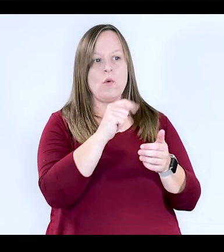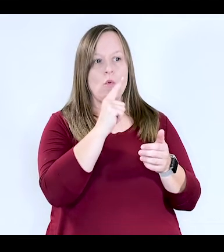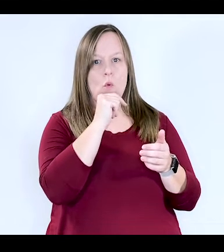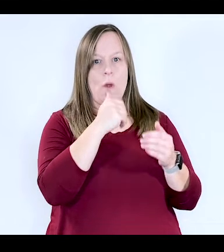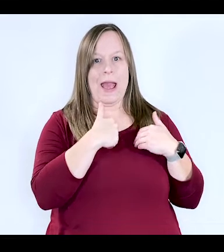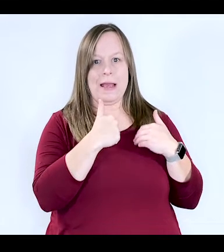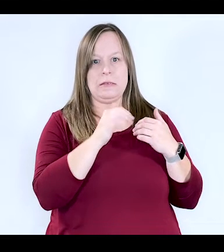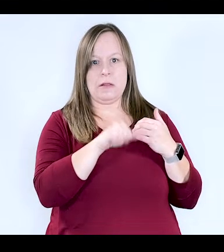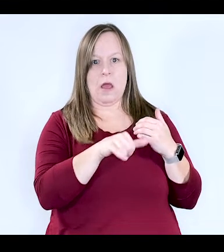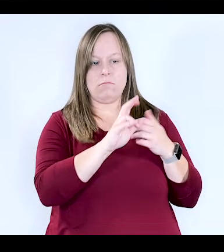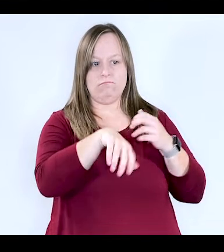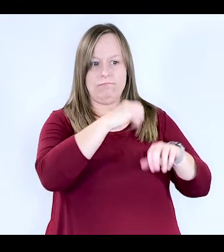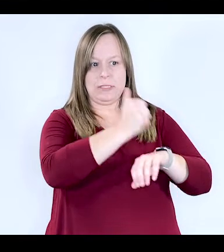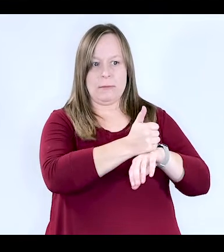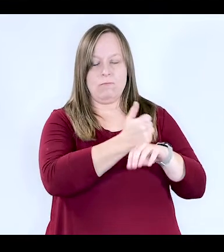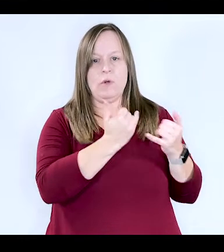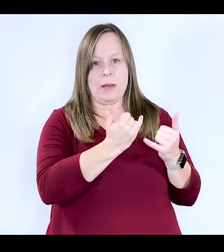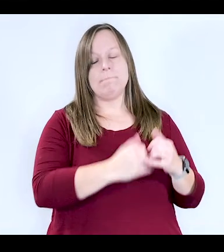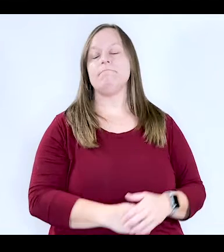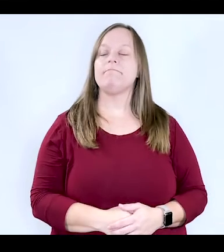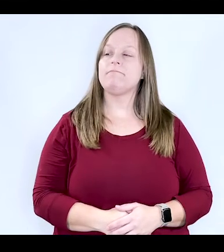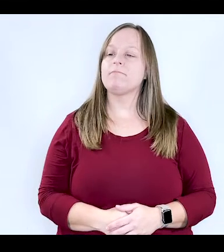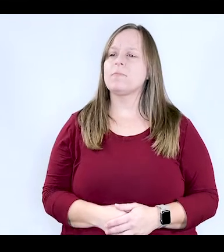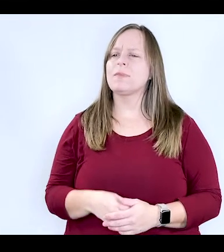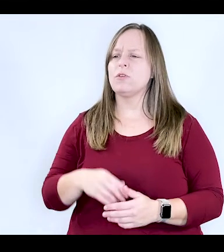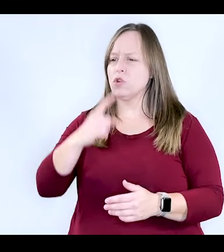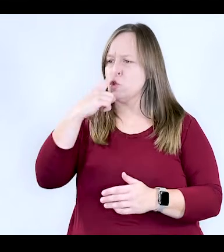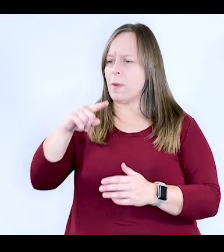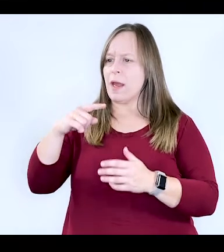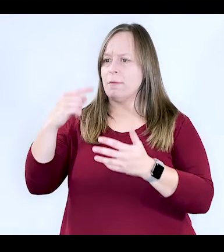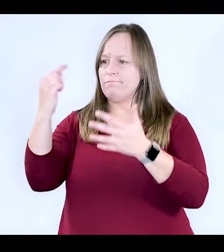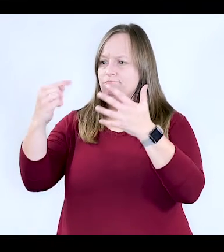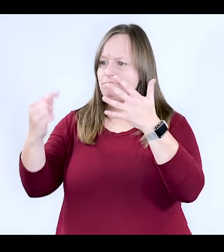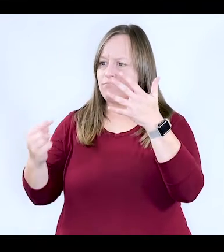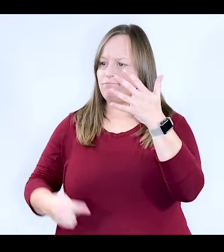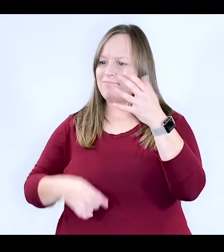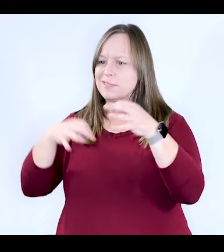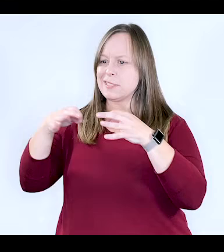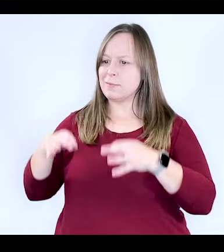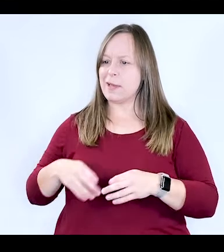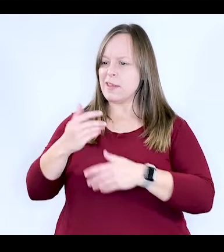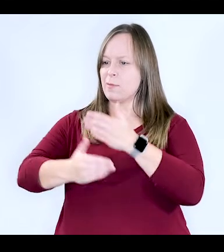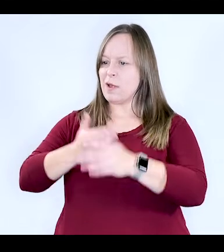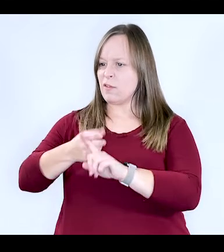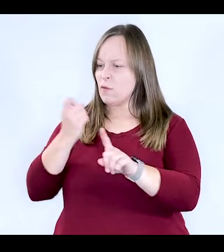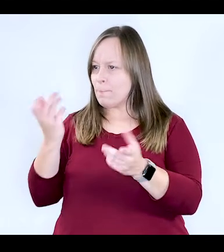has a guardianship in place. And can you talk us through where did this process come from.